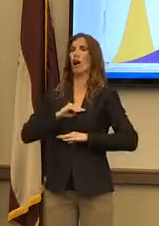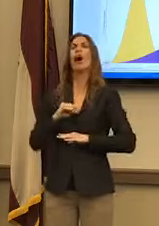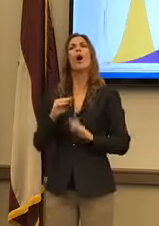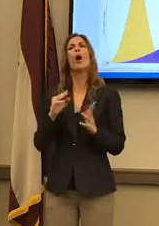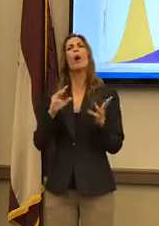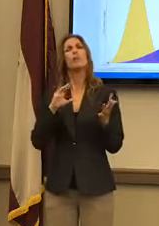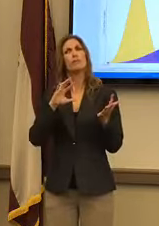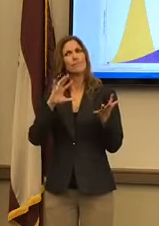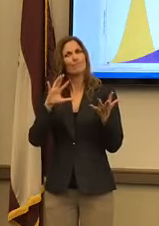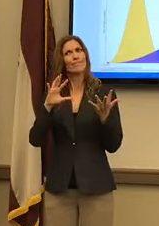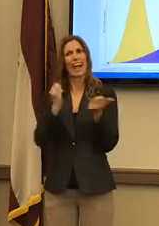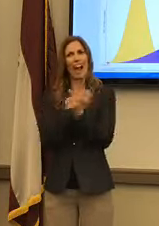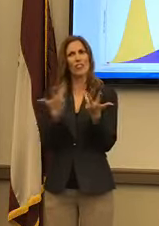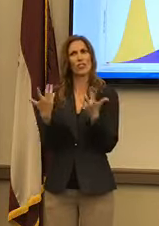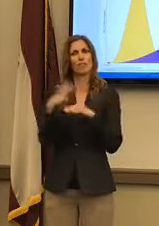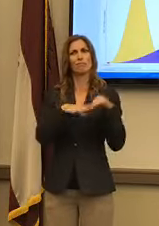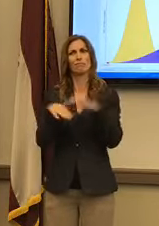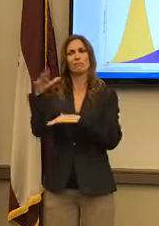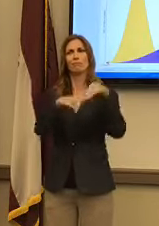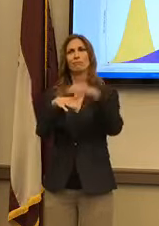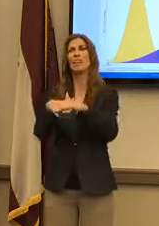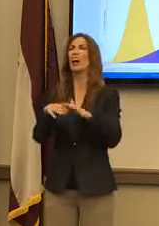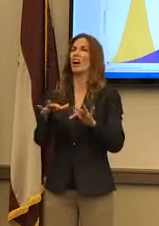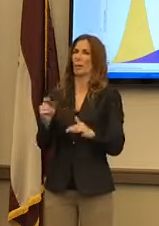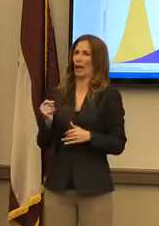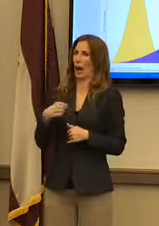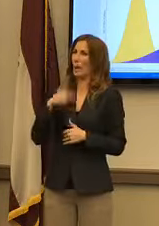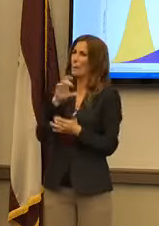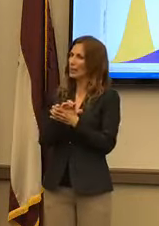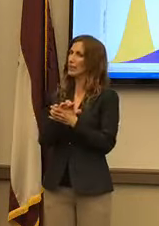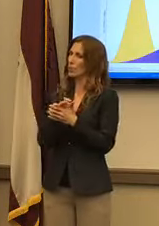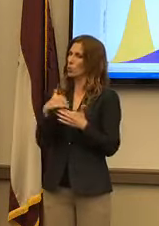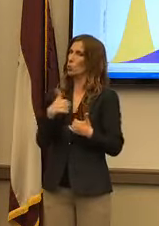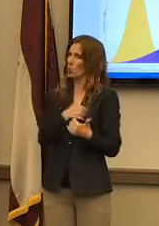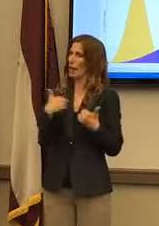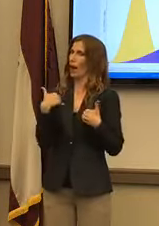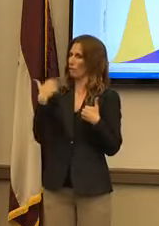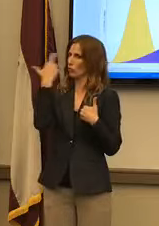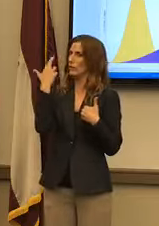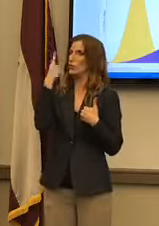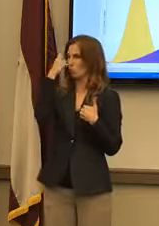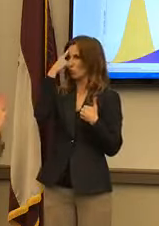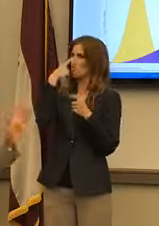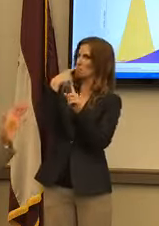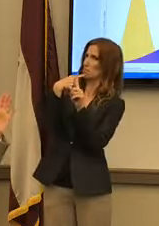woven together but I believe that there is reason for some optimism if people